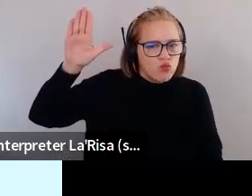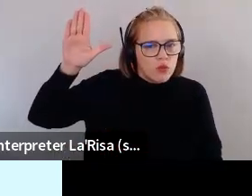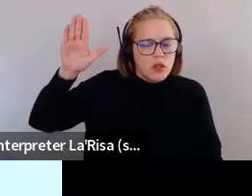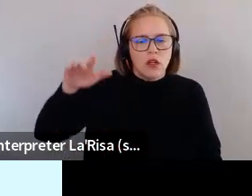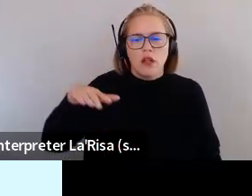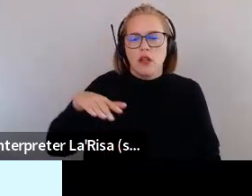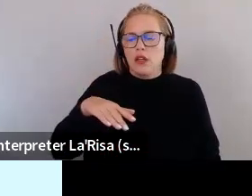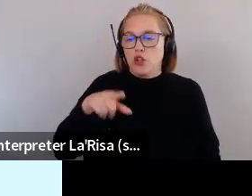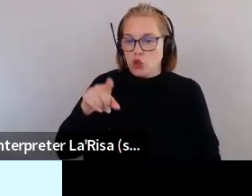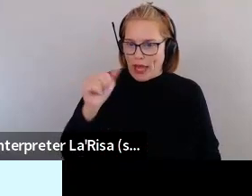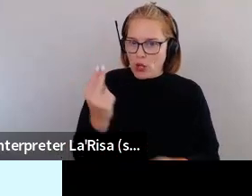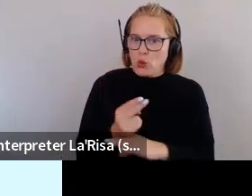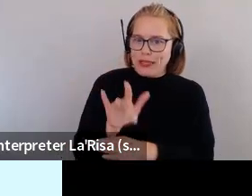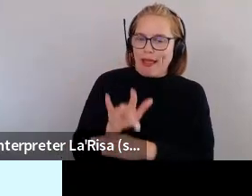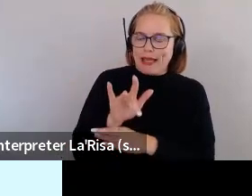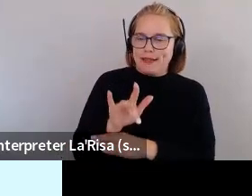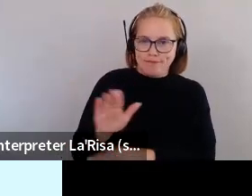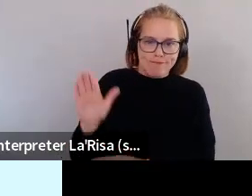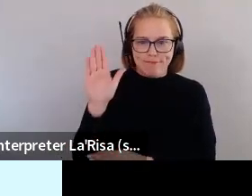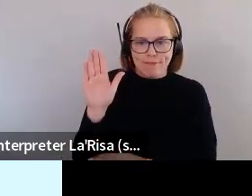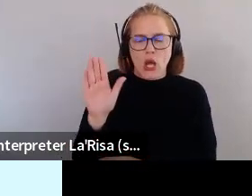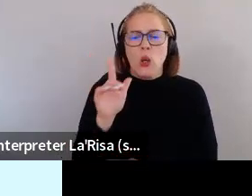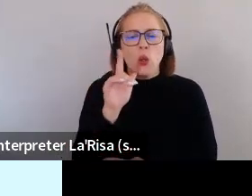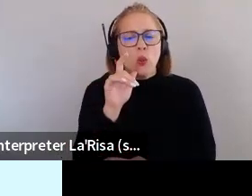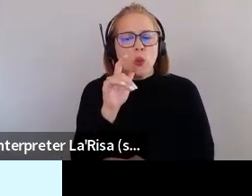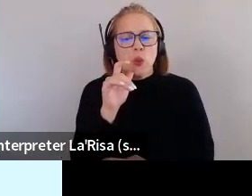We actually have that link on the back resource like for you.